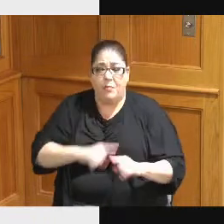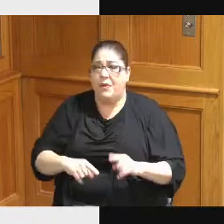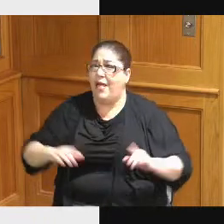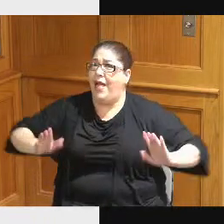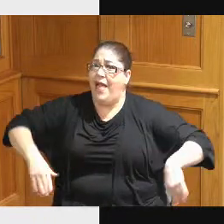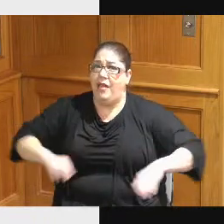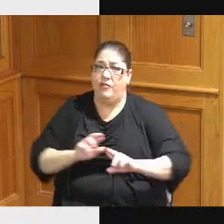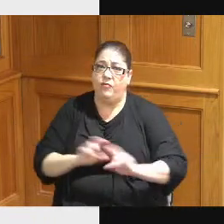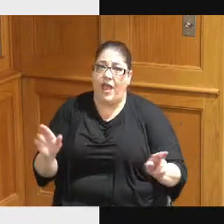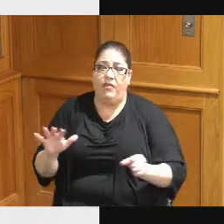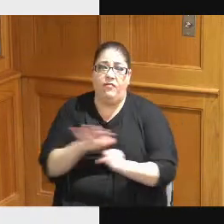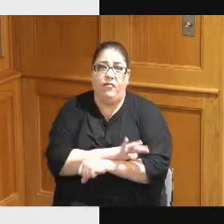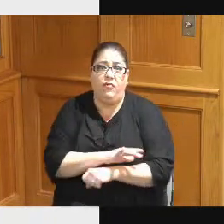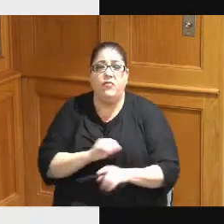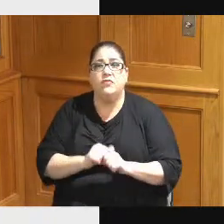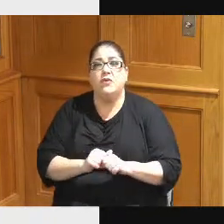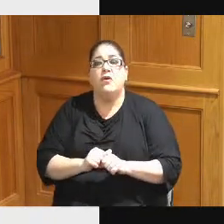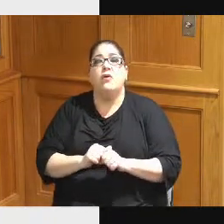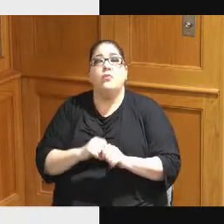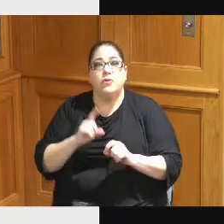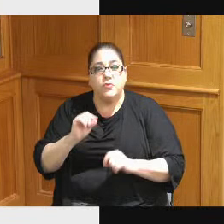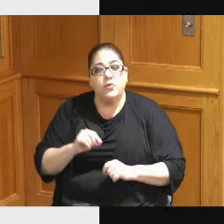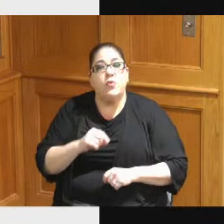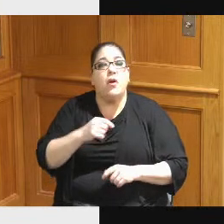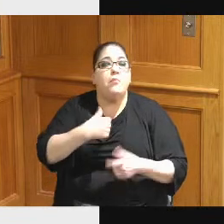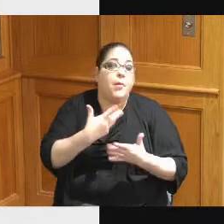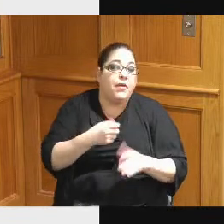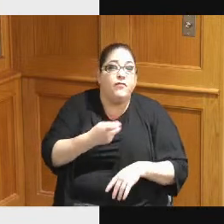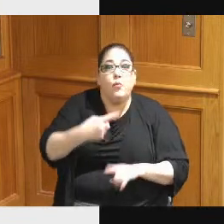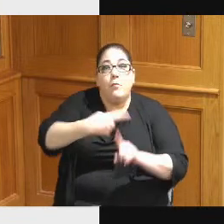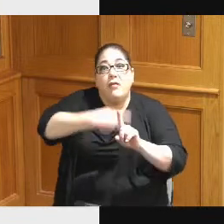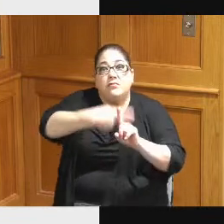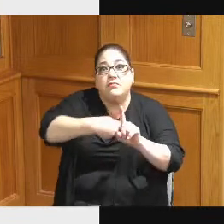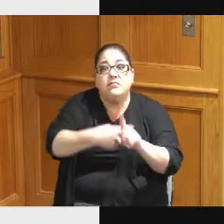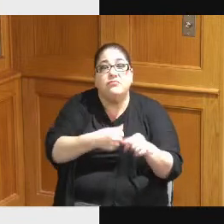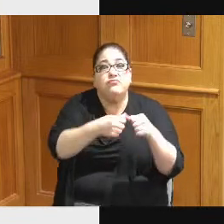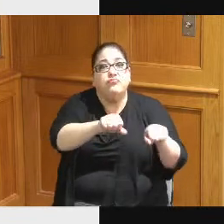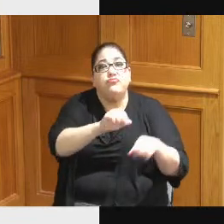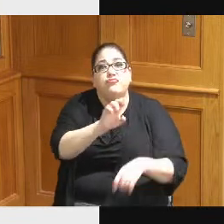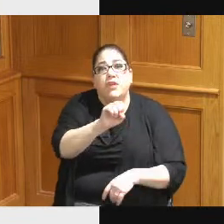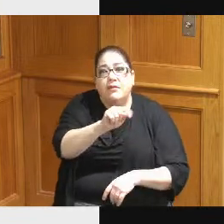Rapid rehousing we do a deposit and a few months rent to get people back into their own housing